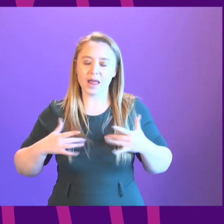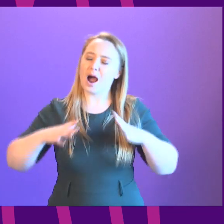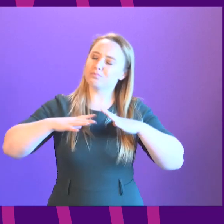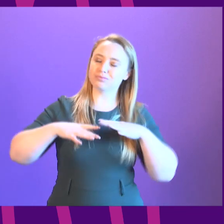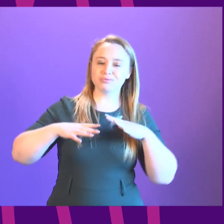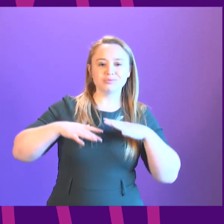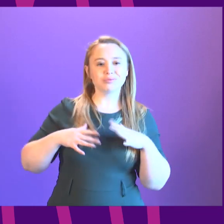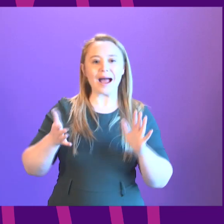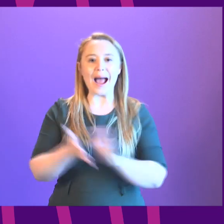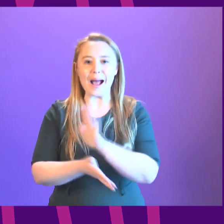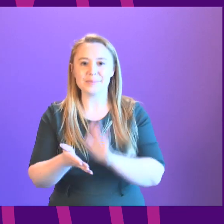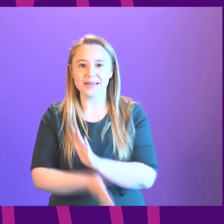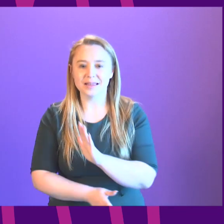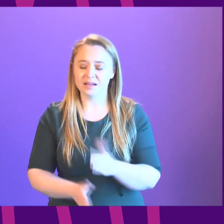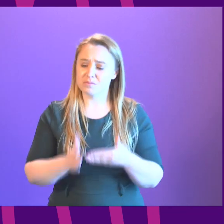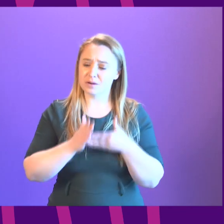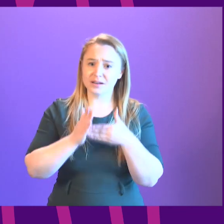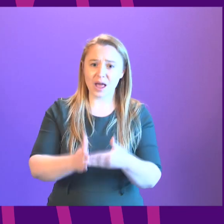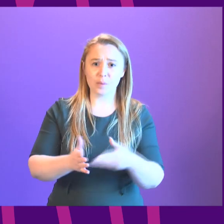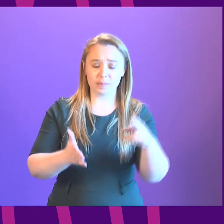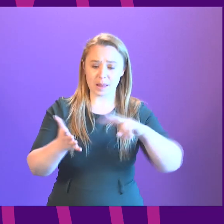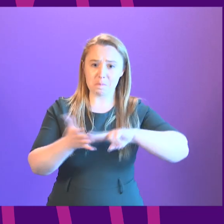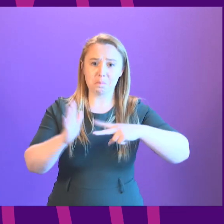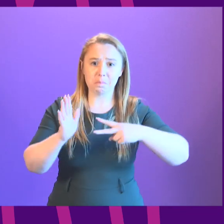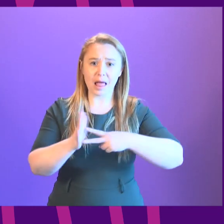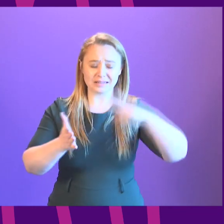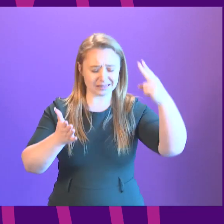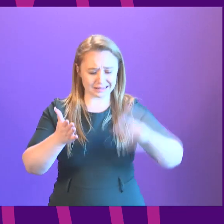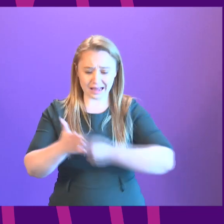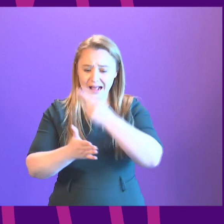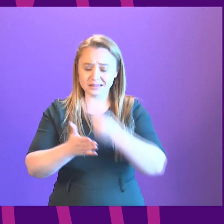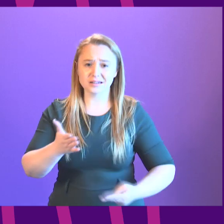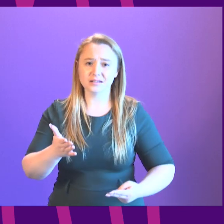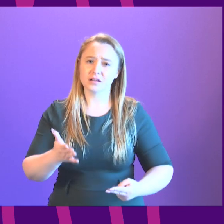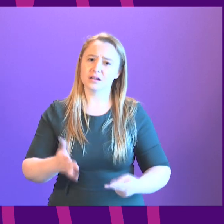It seems doubly cruel to have plans snatched away from people, even if they understand